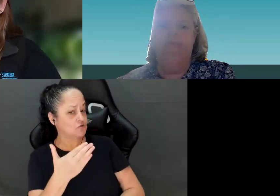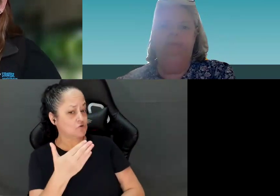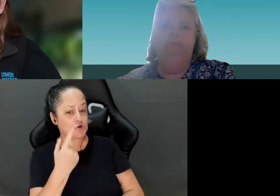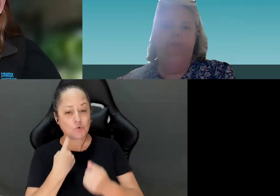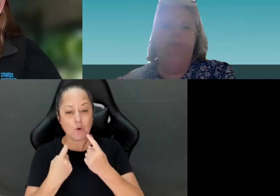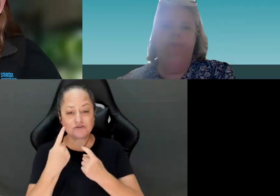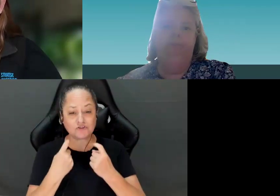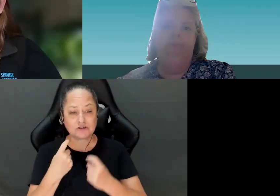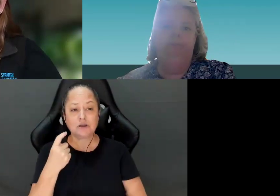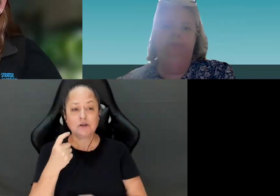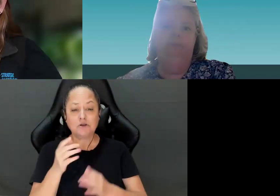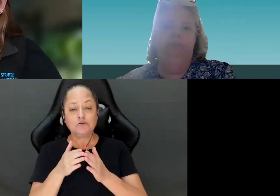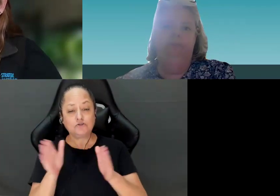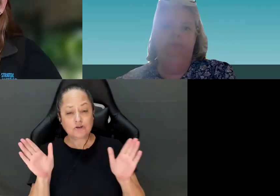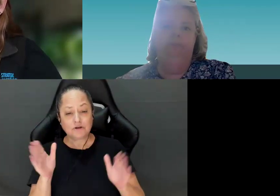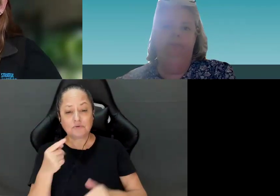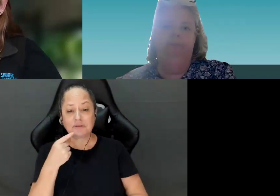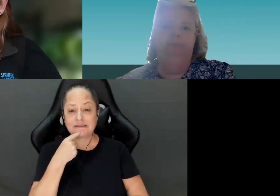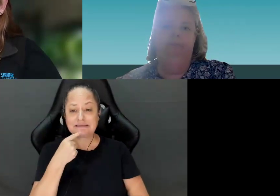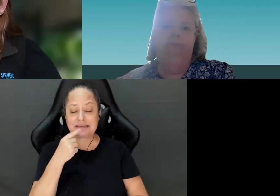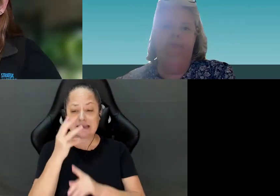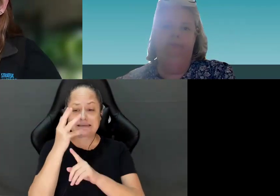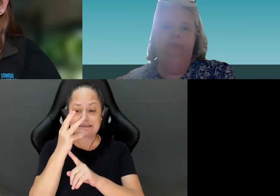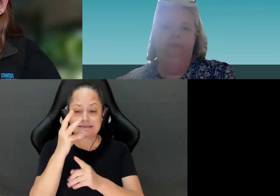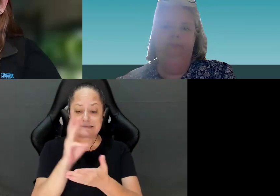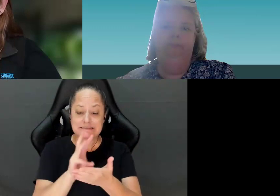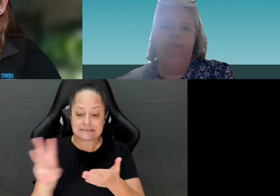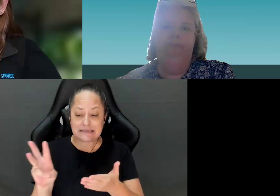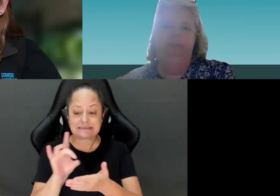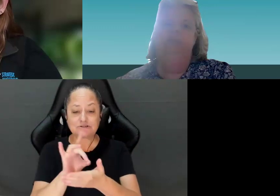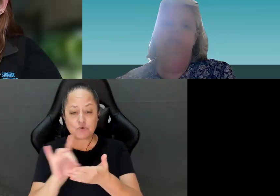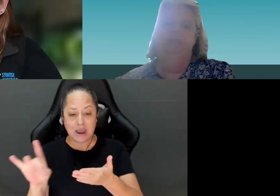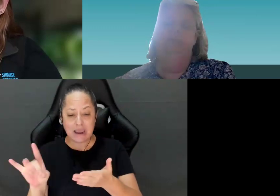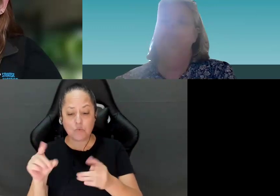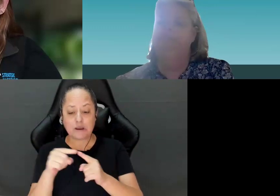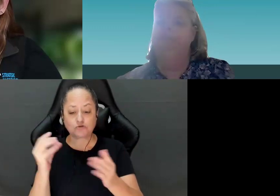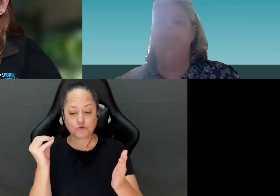So generally say six to eight weeks to approval.